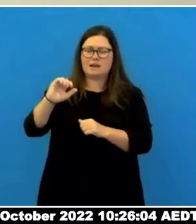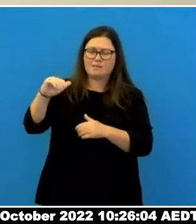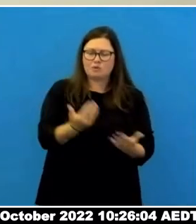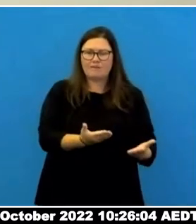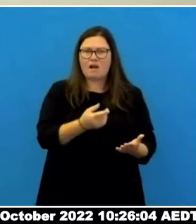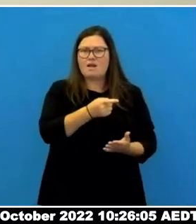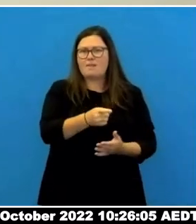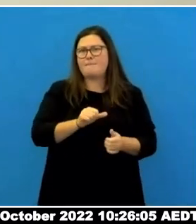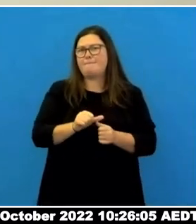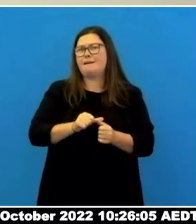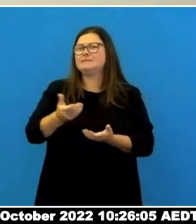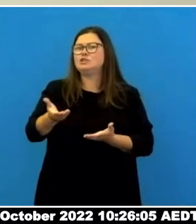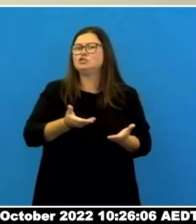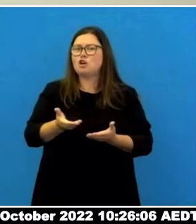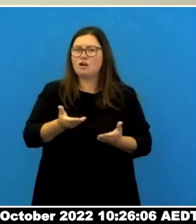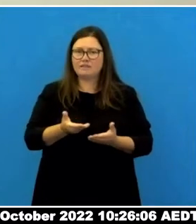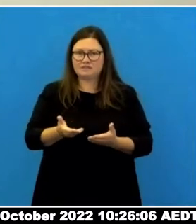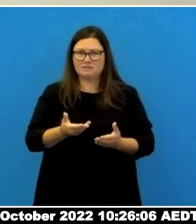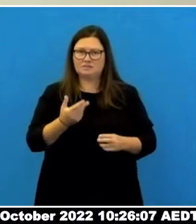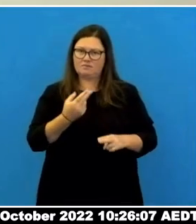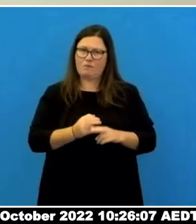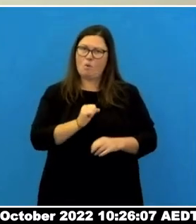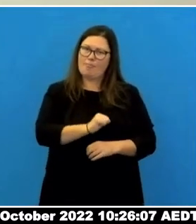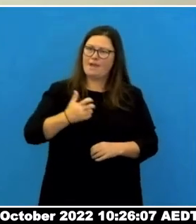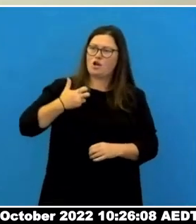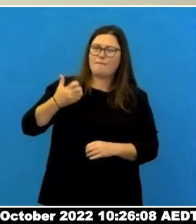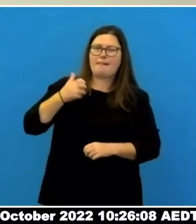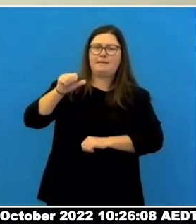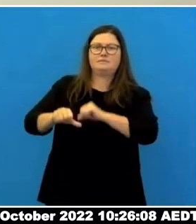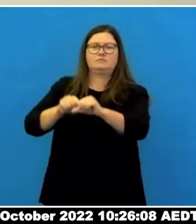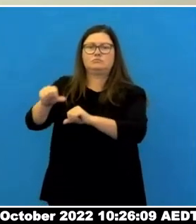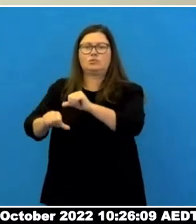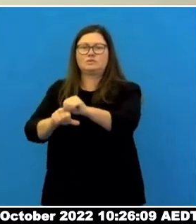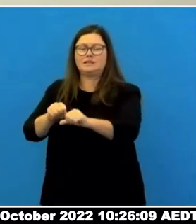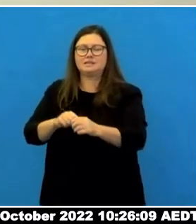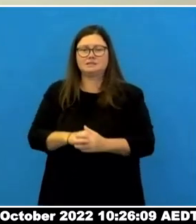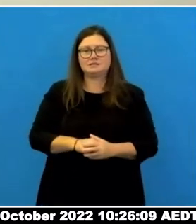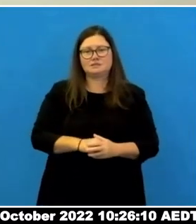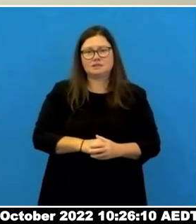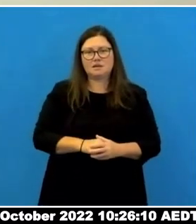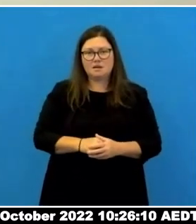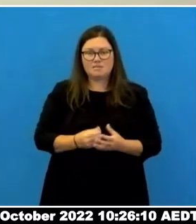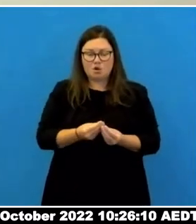in terms of the legislative framework for people with multiple attributes of complaints.